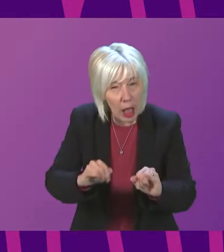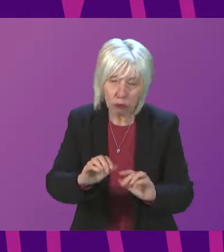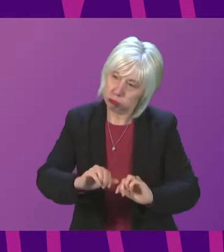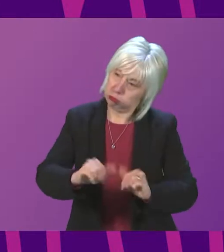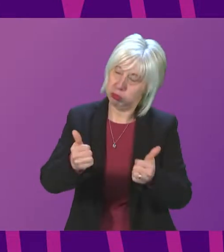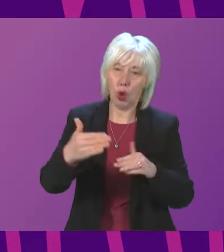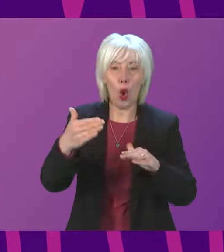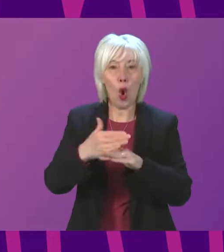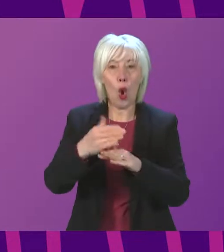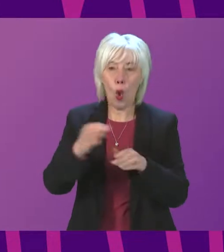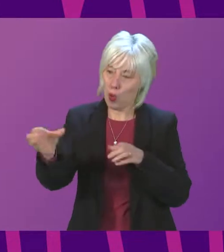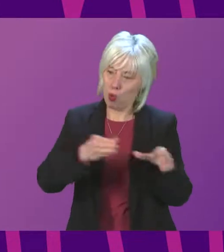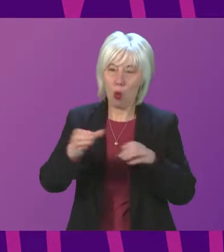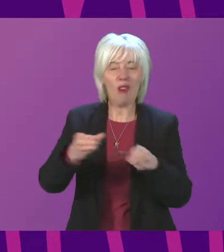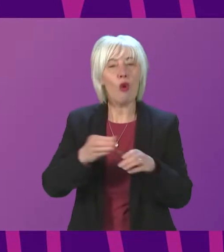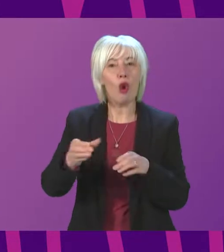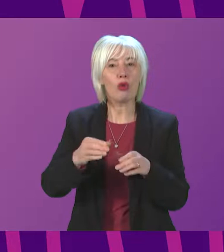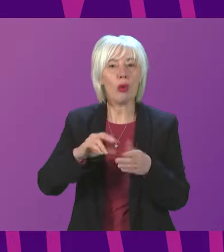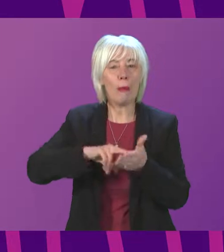plan for our NHS?